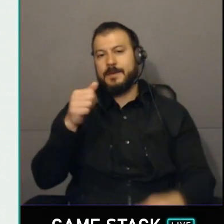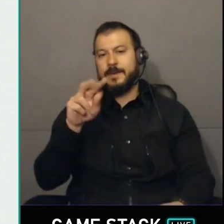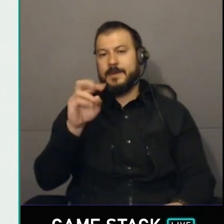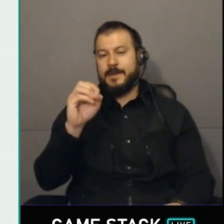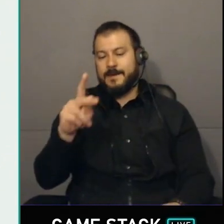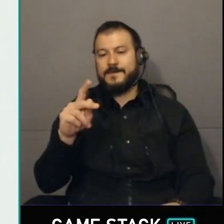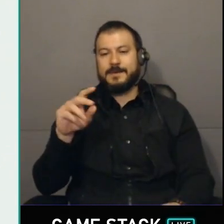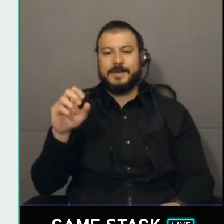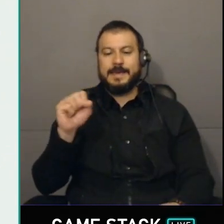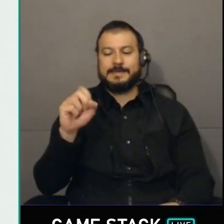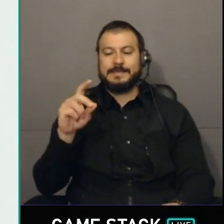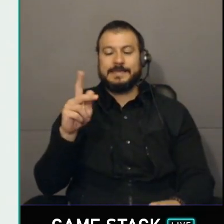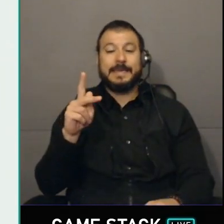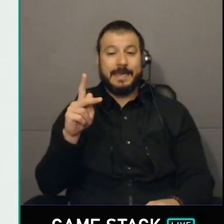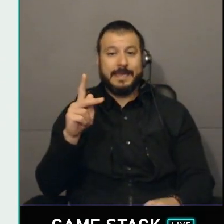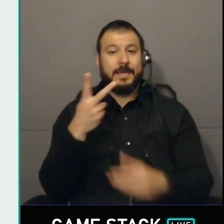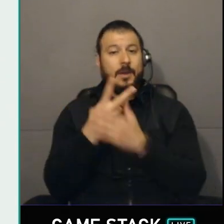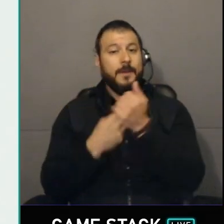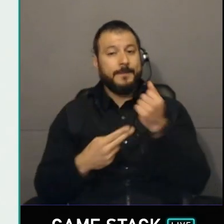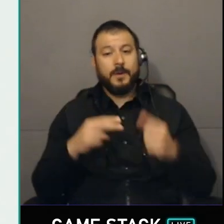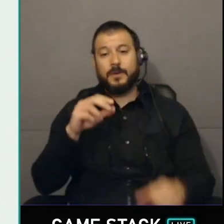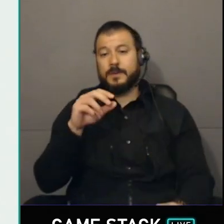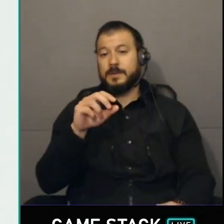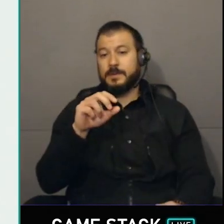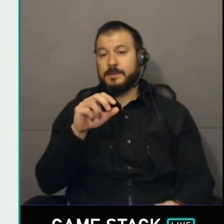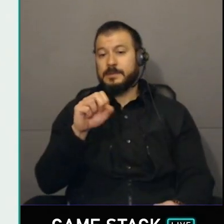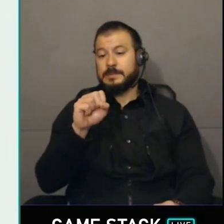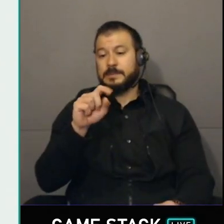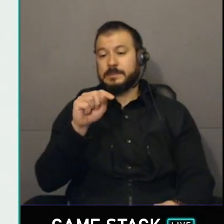So, both simulations could drive the data there, and it